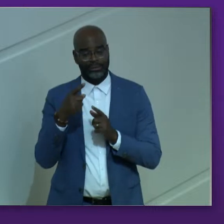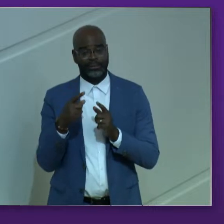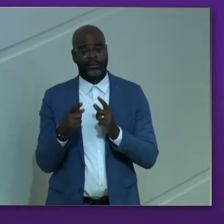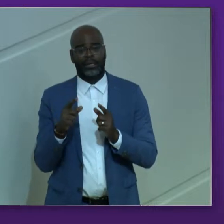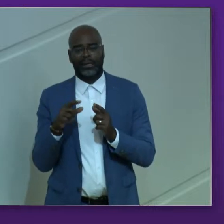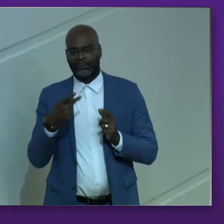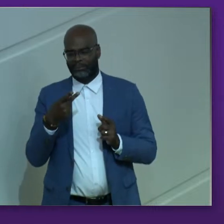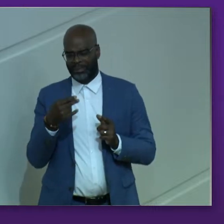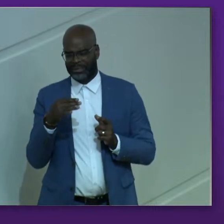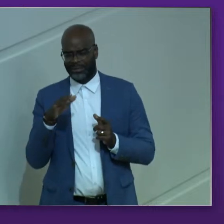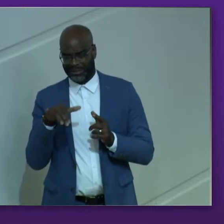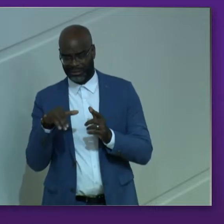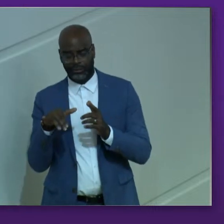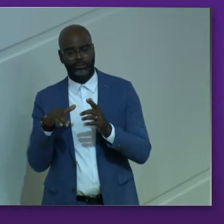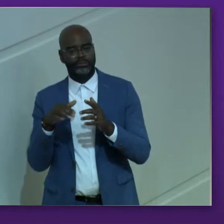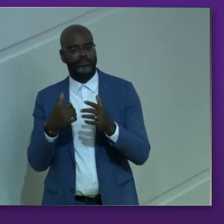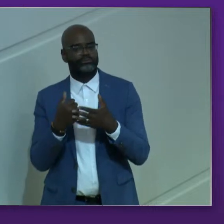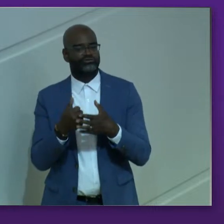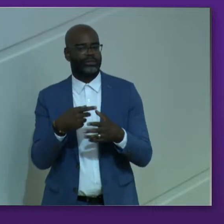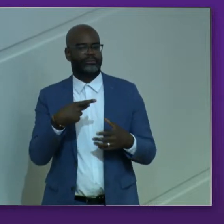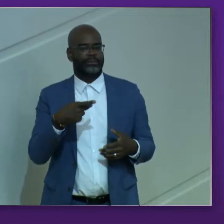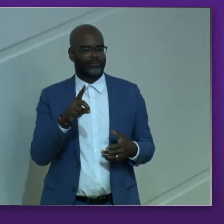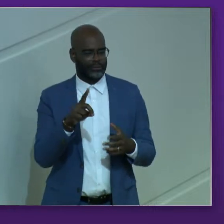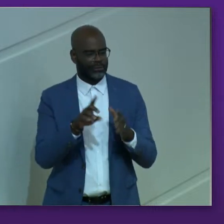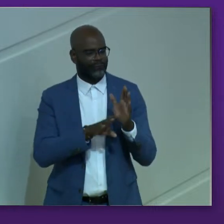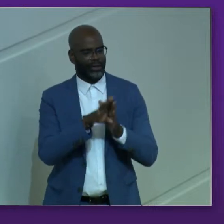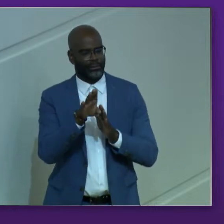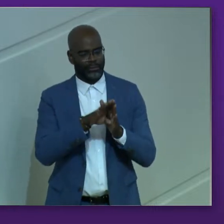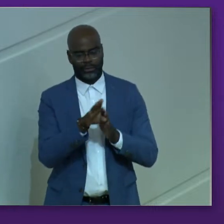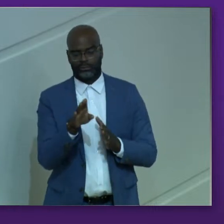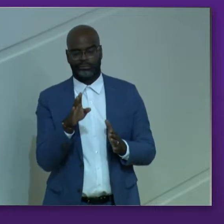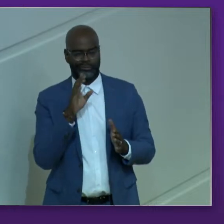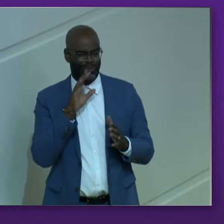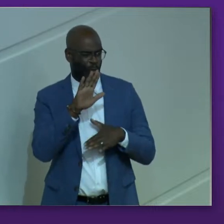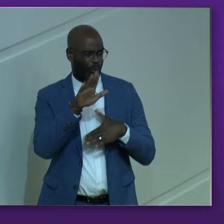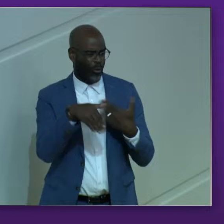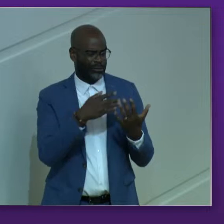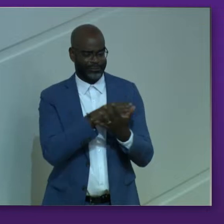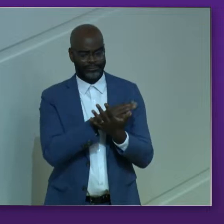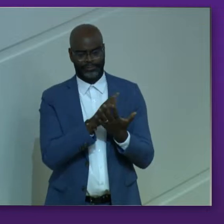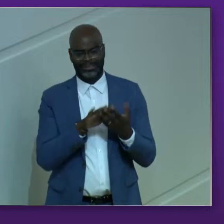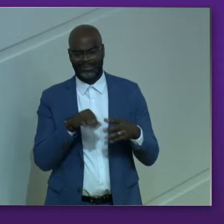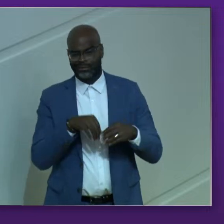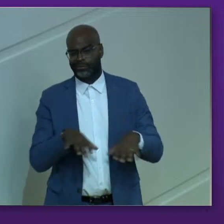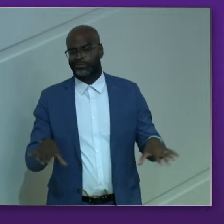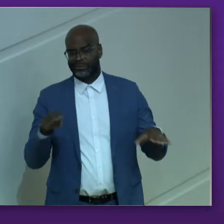E-LEARNING INNOVATION IN TEACHING EXCELLENCE DELETE DR. MILLER UNIQUE BLEND OF